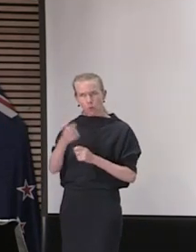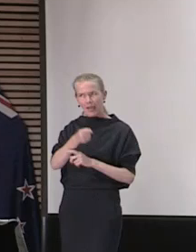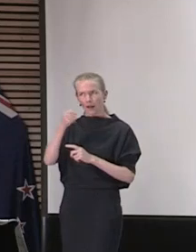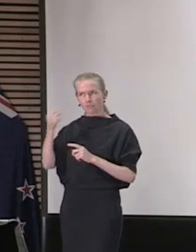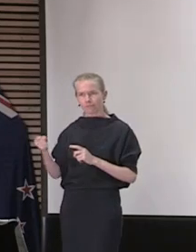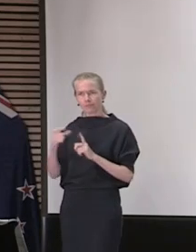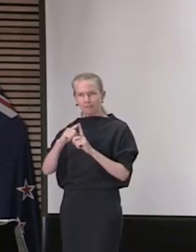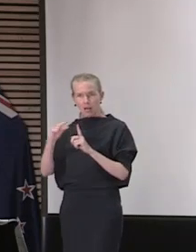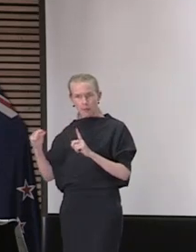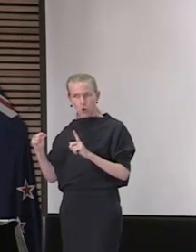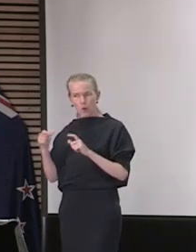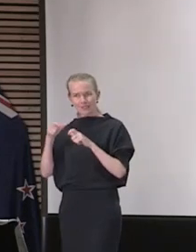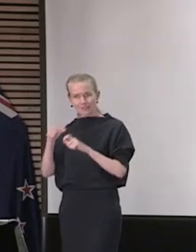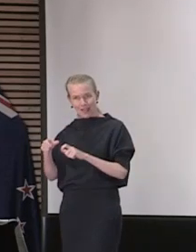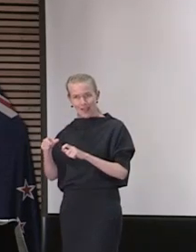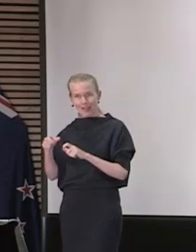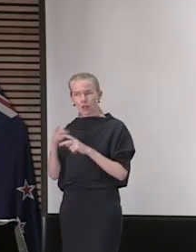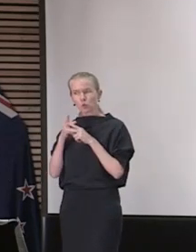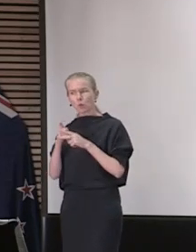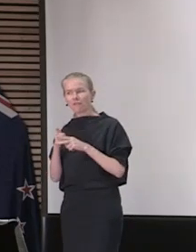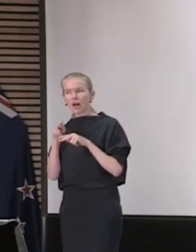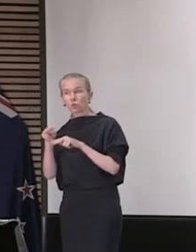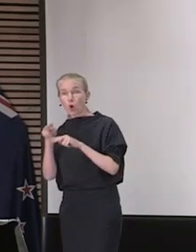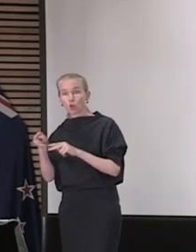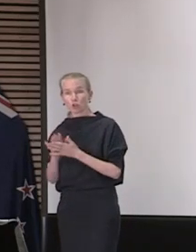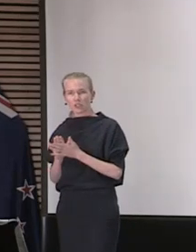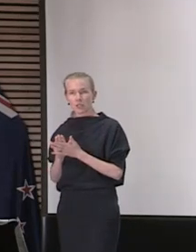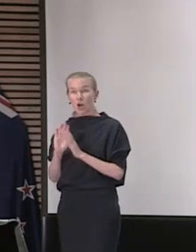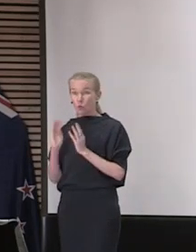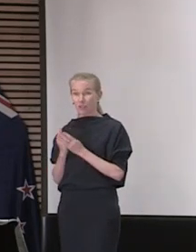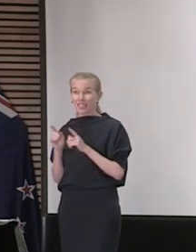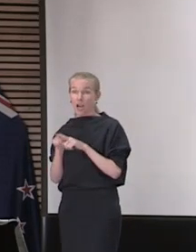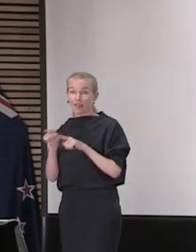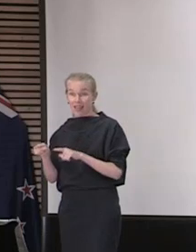But yes, they will be able toget outside for fresh air andnot confined for there.